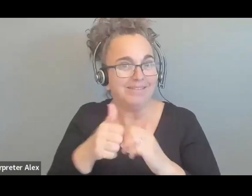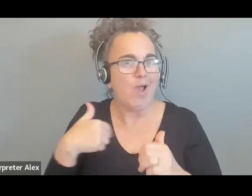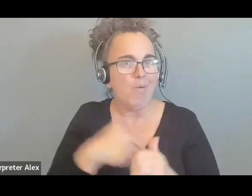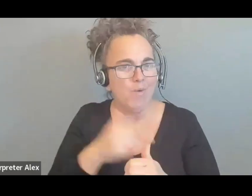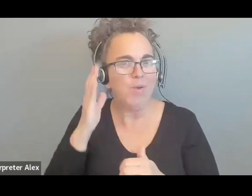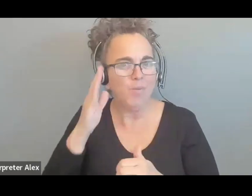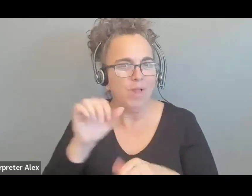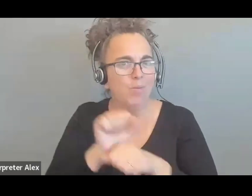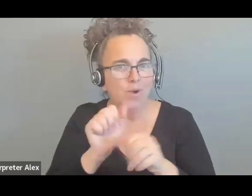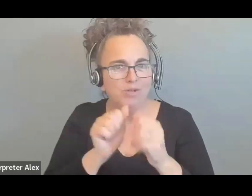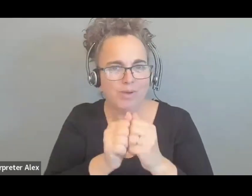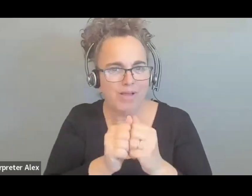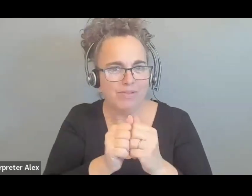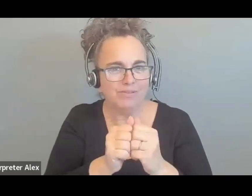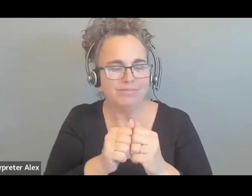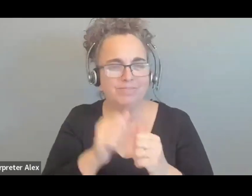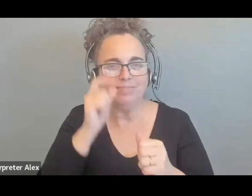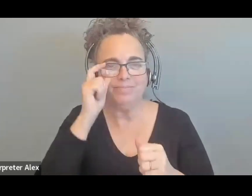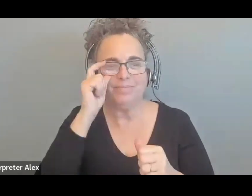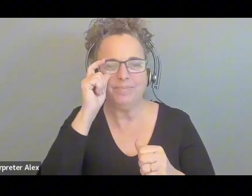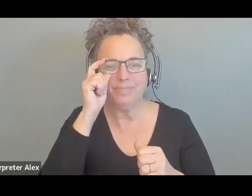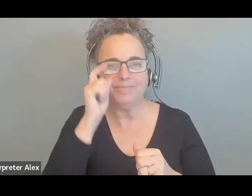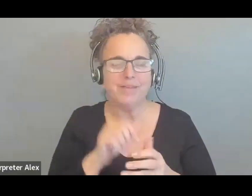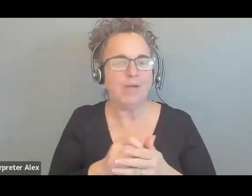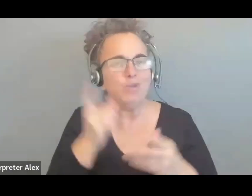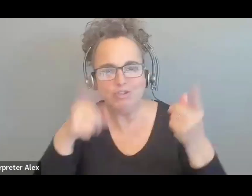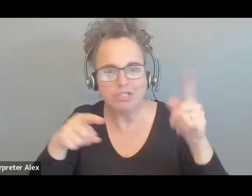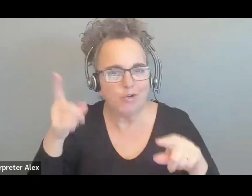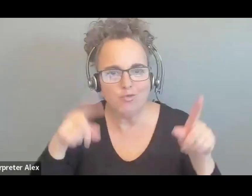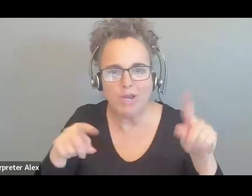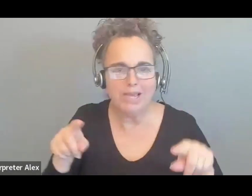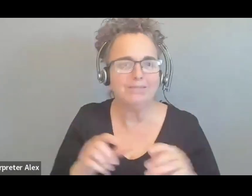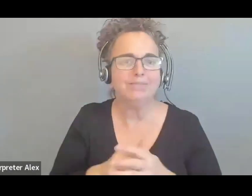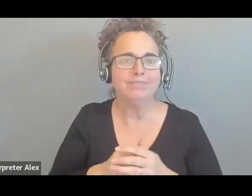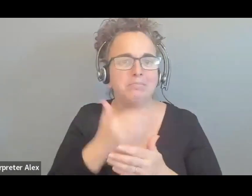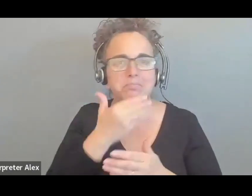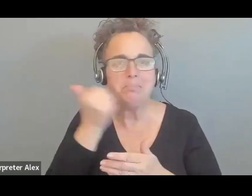And you know, one of the questions that